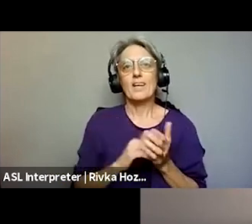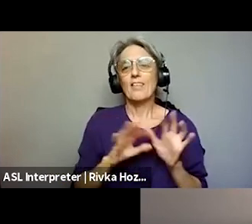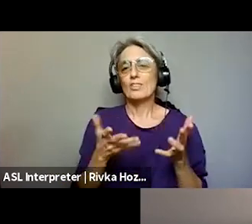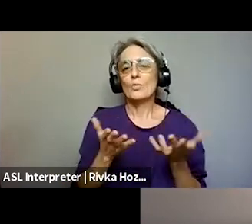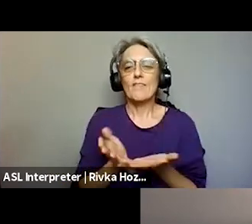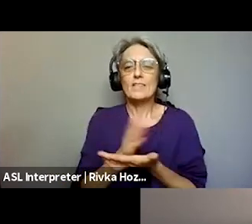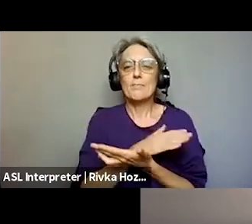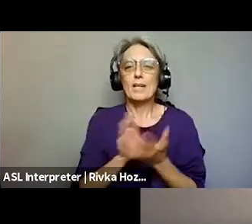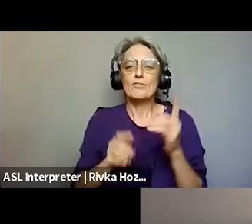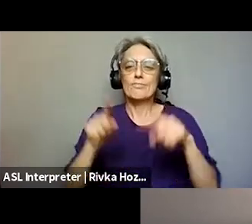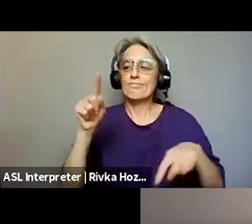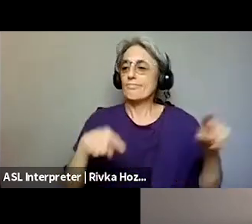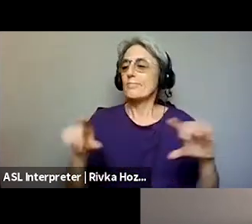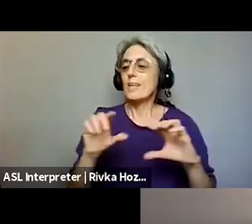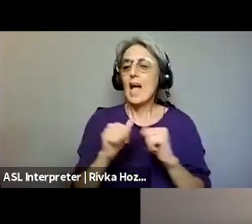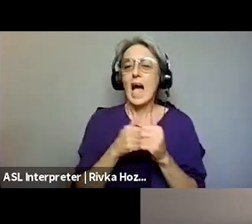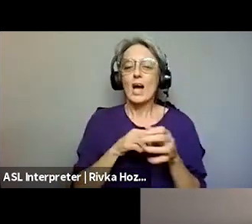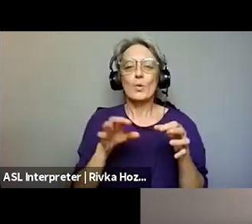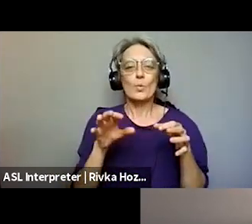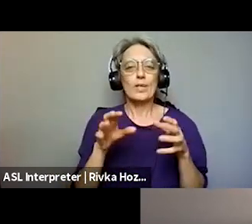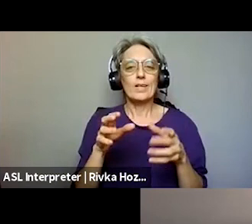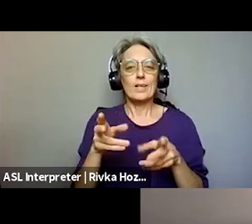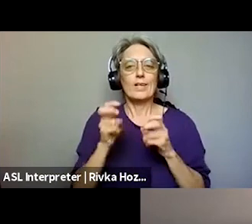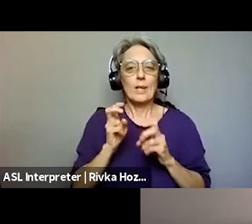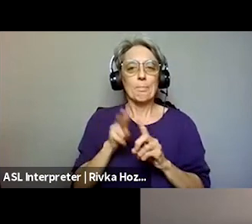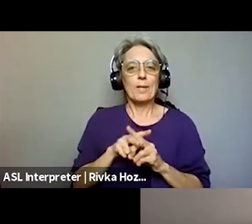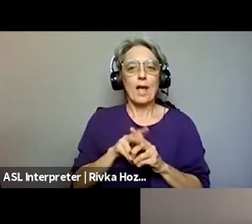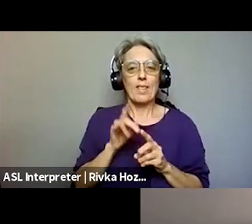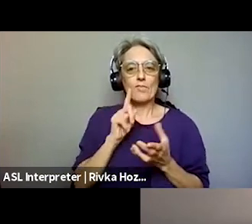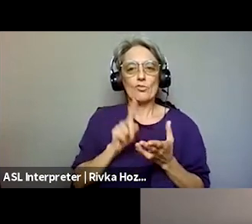of how we define that approach to research and I think ours probably falls somewhere in the